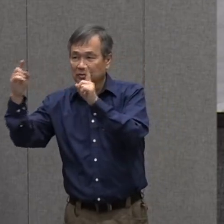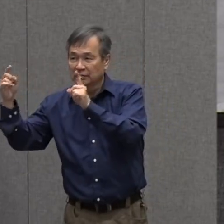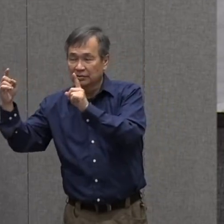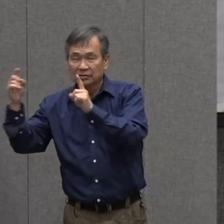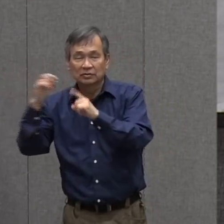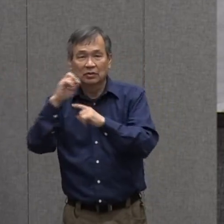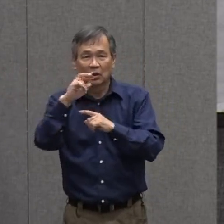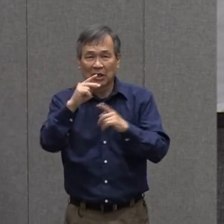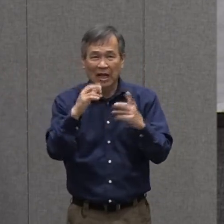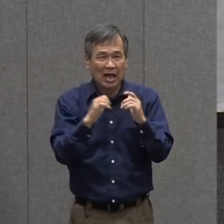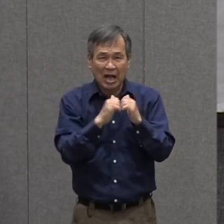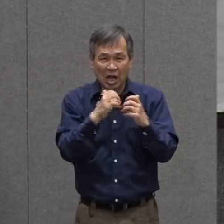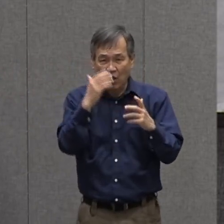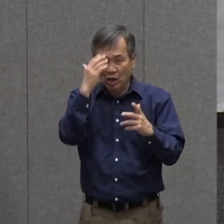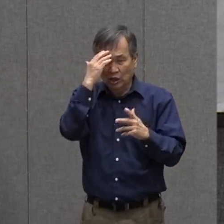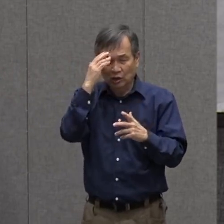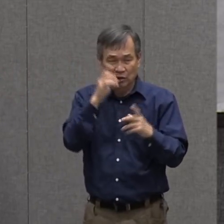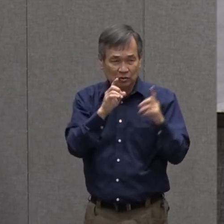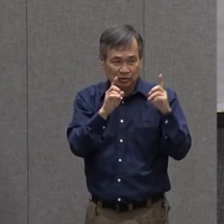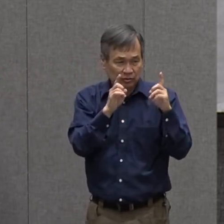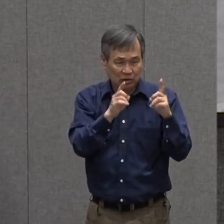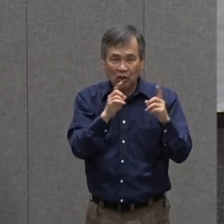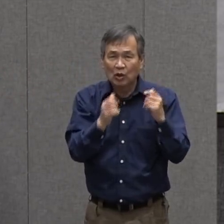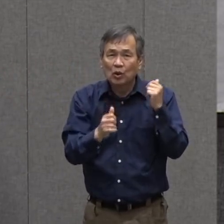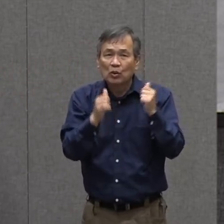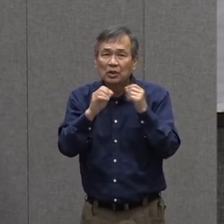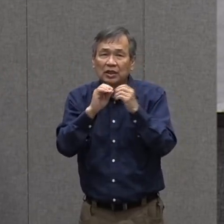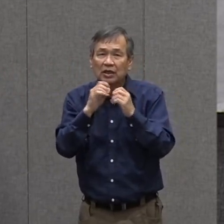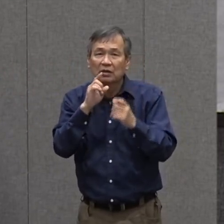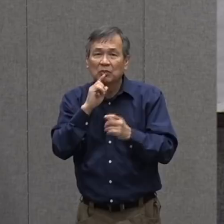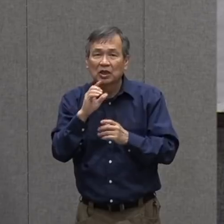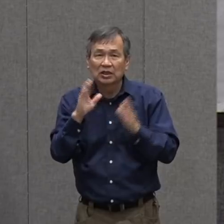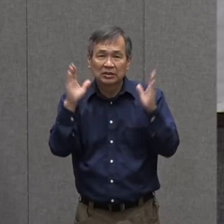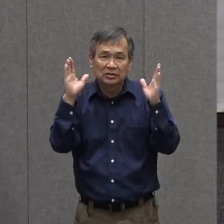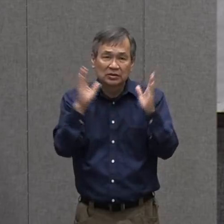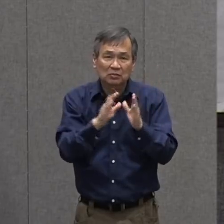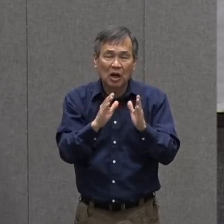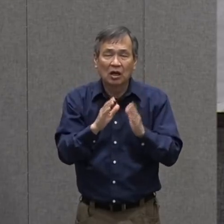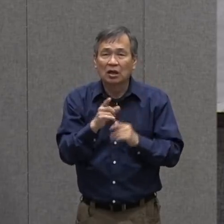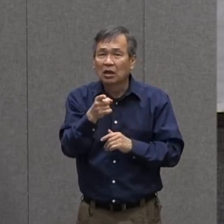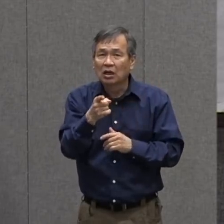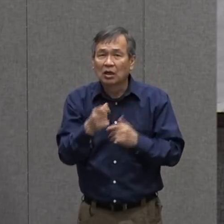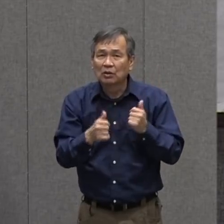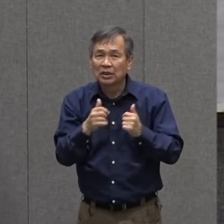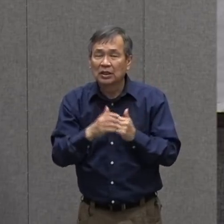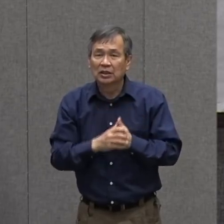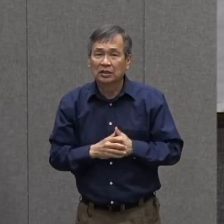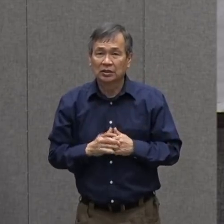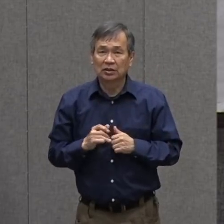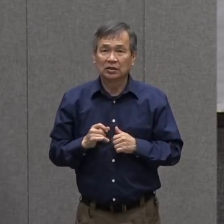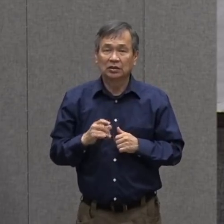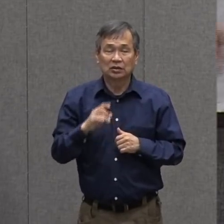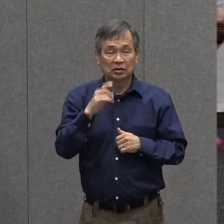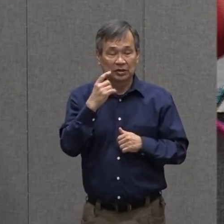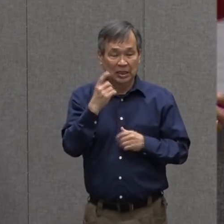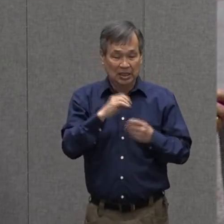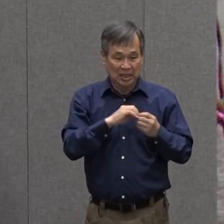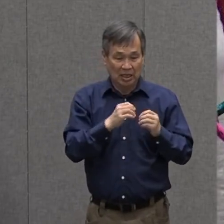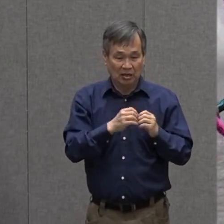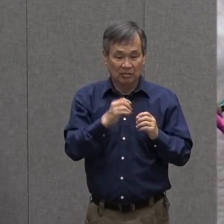How would I know which is the smallest number? Oh, if you said, it's the one that has the smallest number